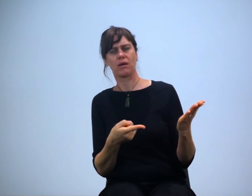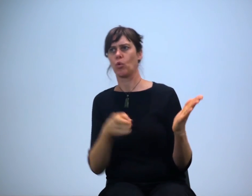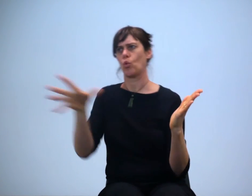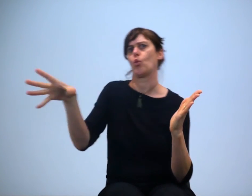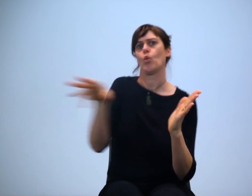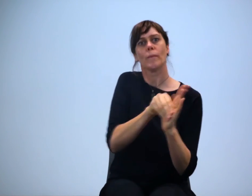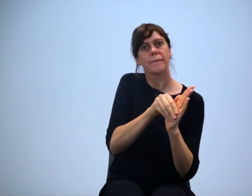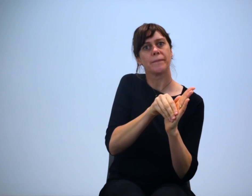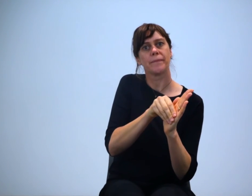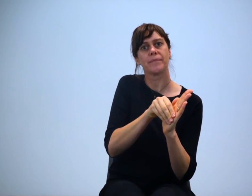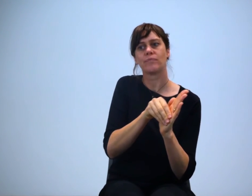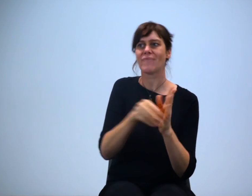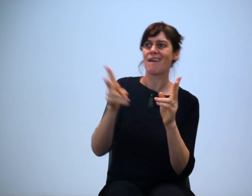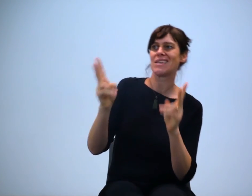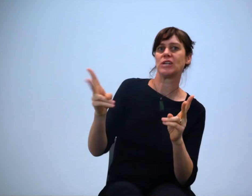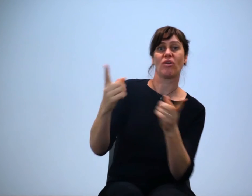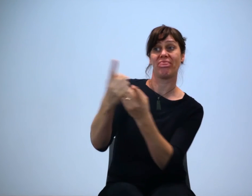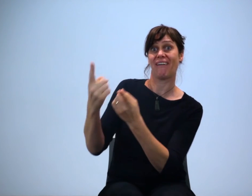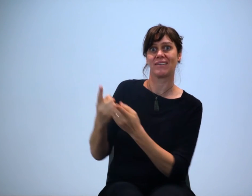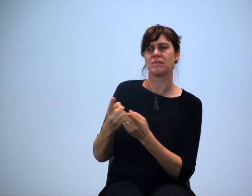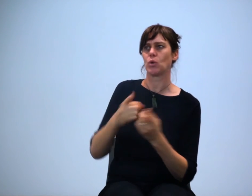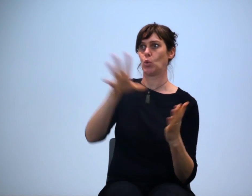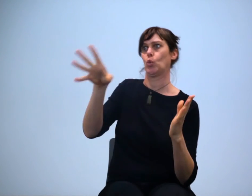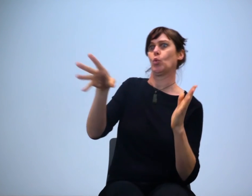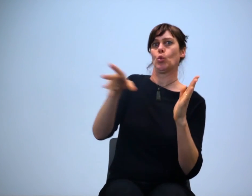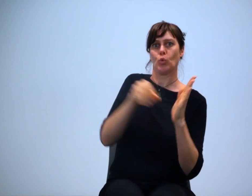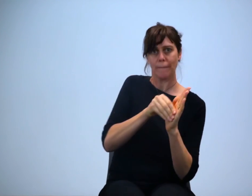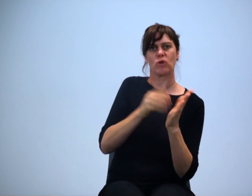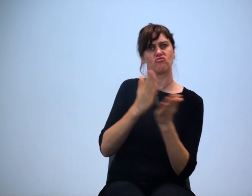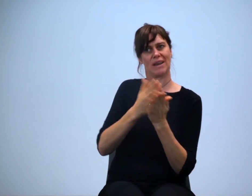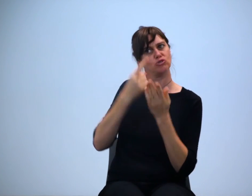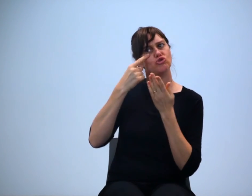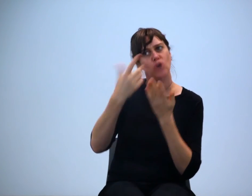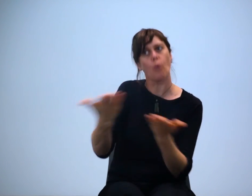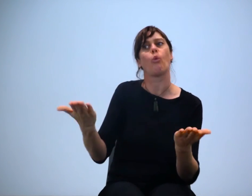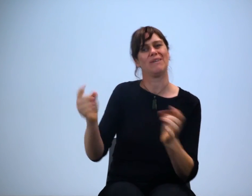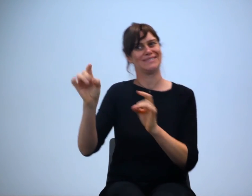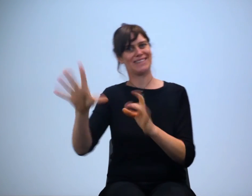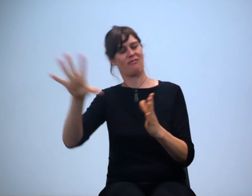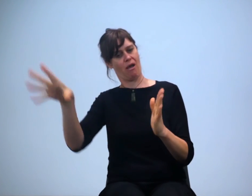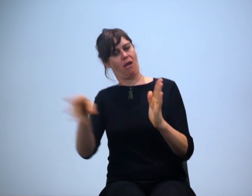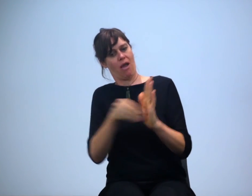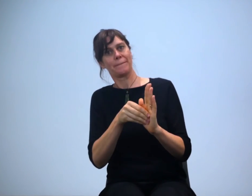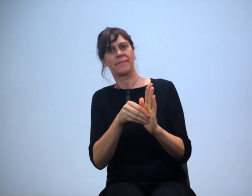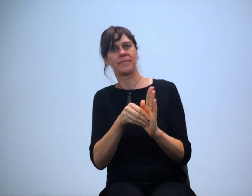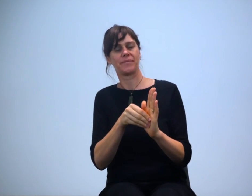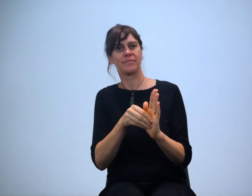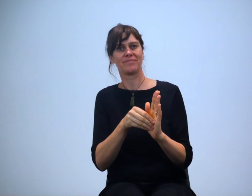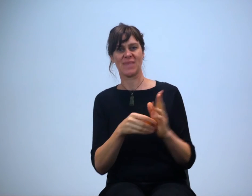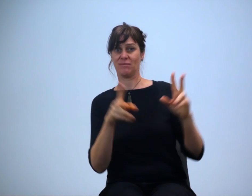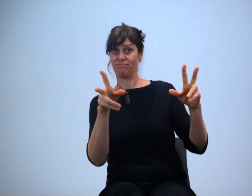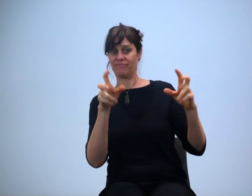Cameraless photographs can look remarkably abstract,